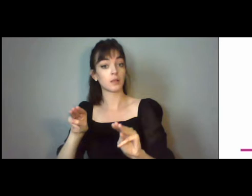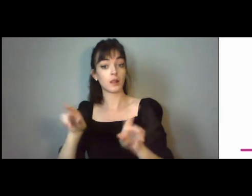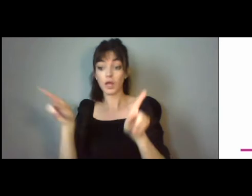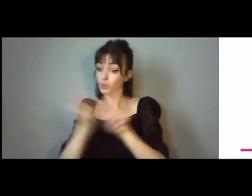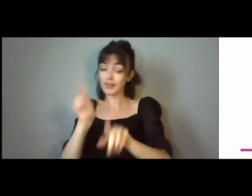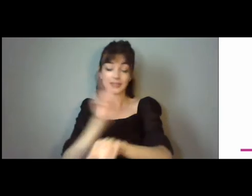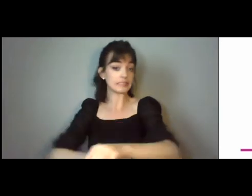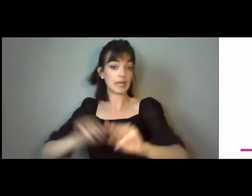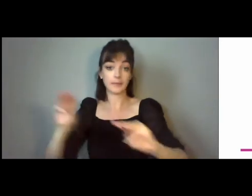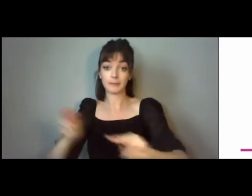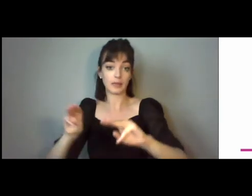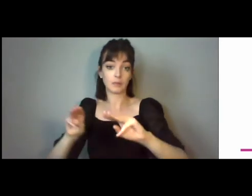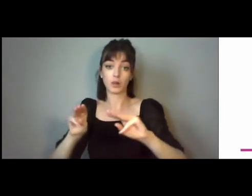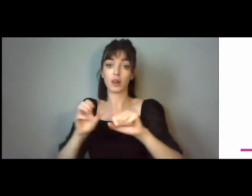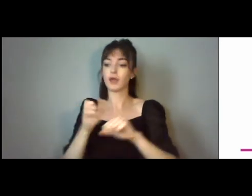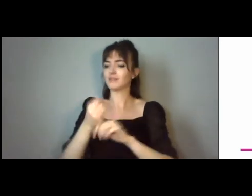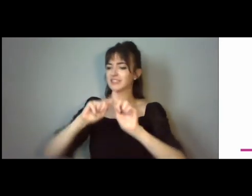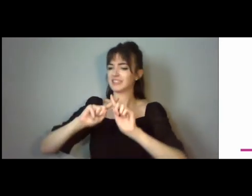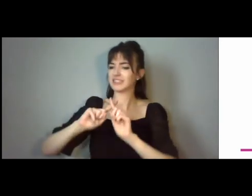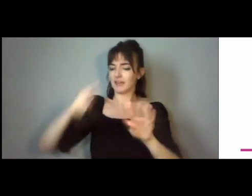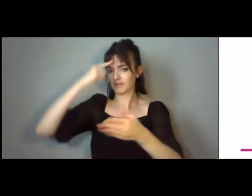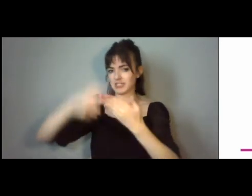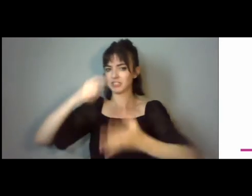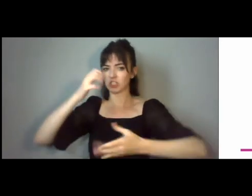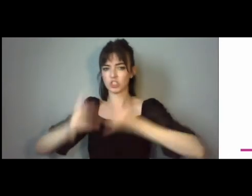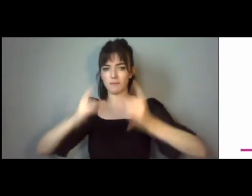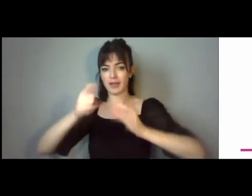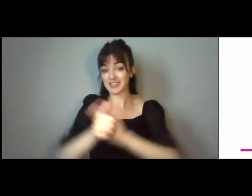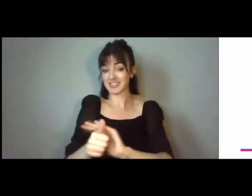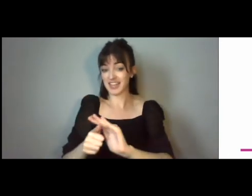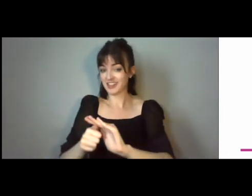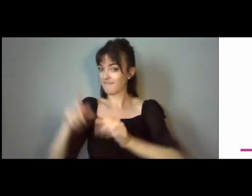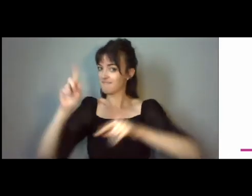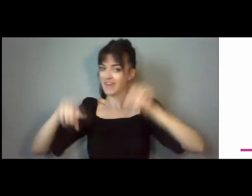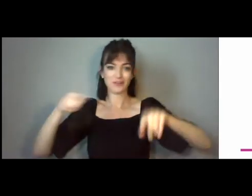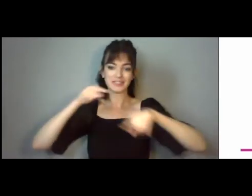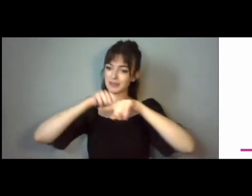will have different decision making skills that will vary depending on their circumstances,